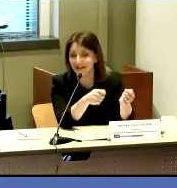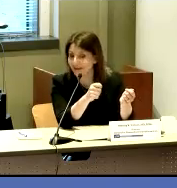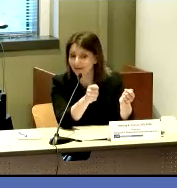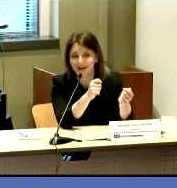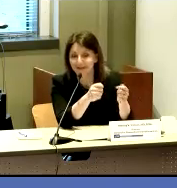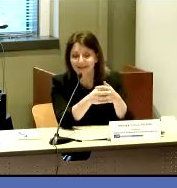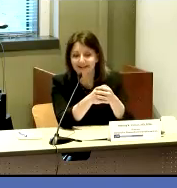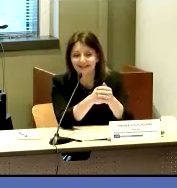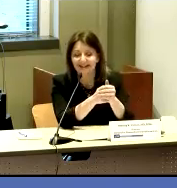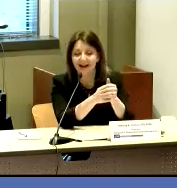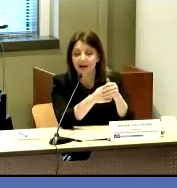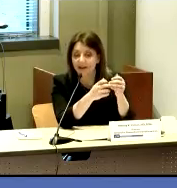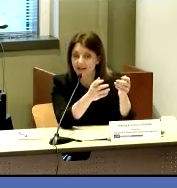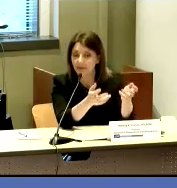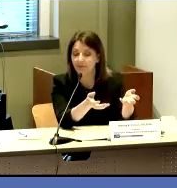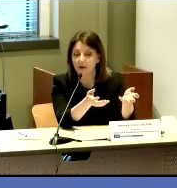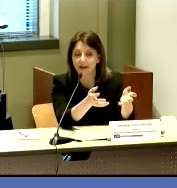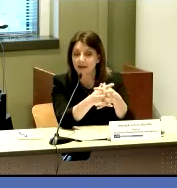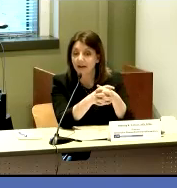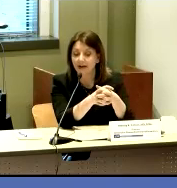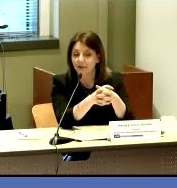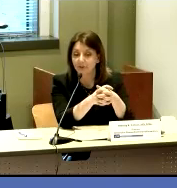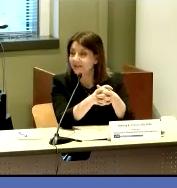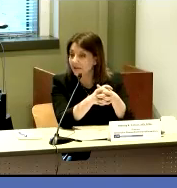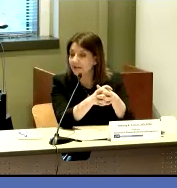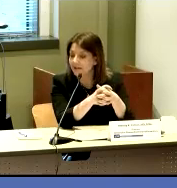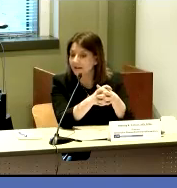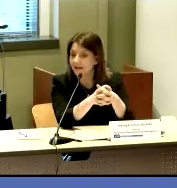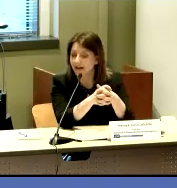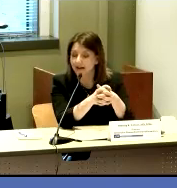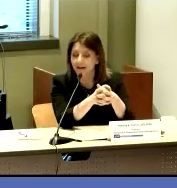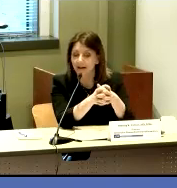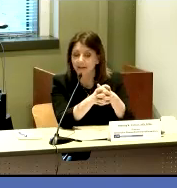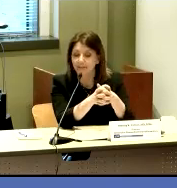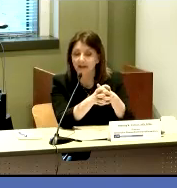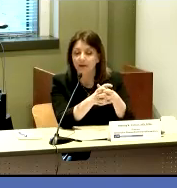They were swabbing those ducks and then they would run genomic sequencing on that.